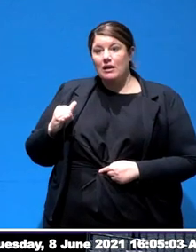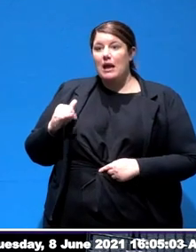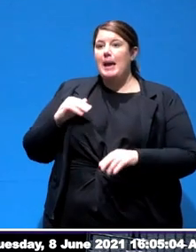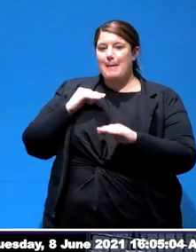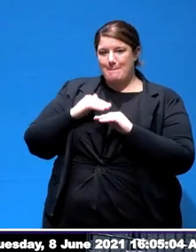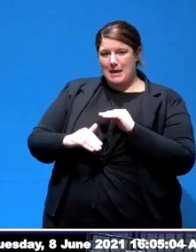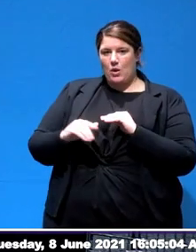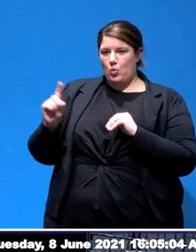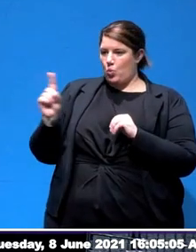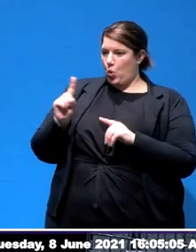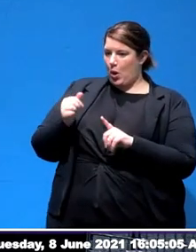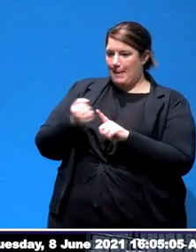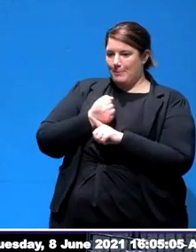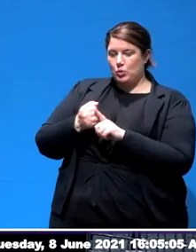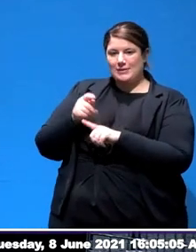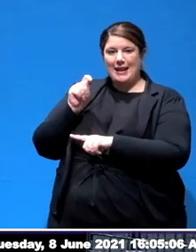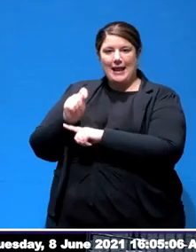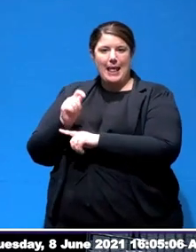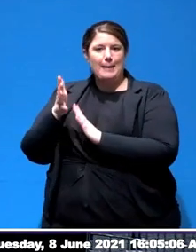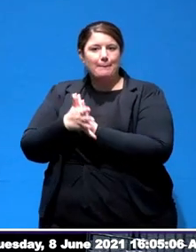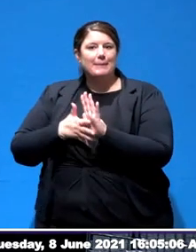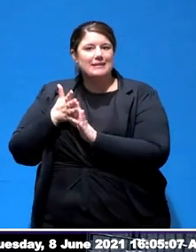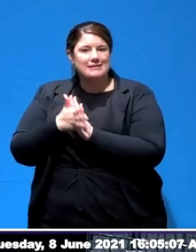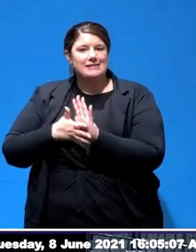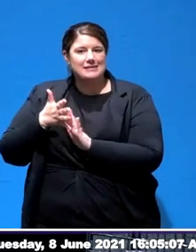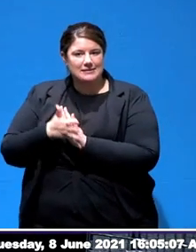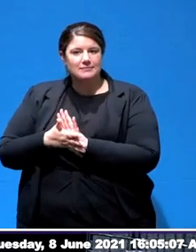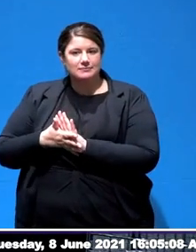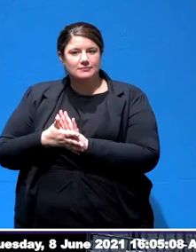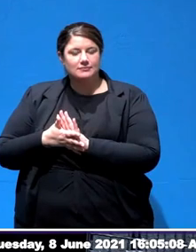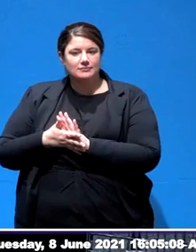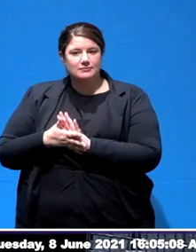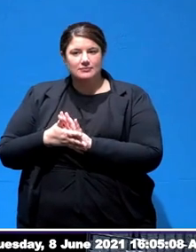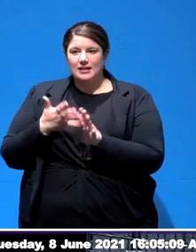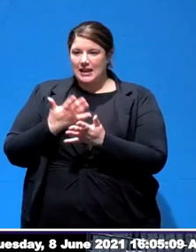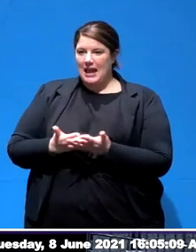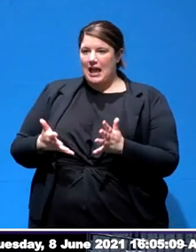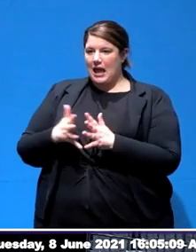could be abuse and neglect and what their aspirations are and how they want to live?